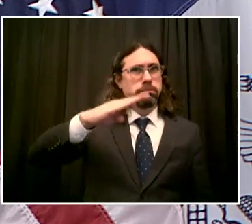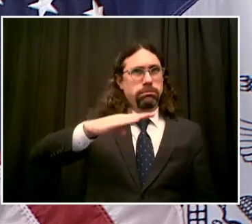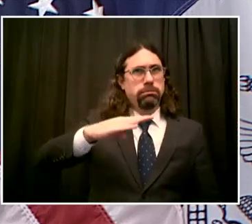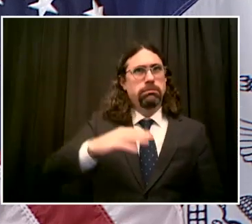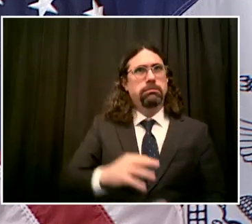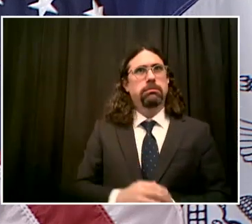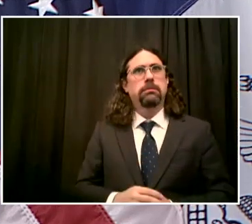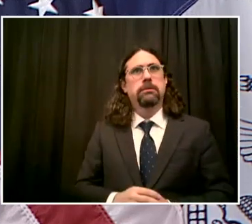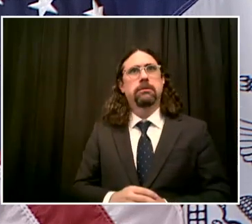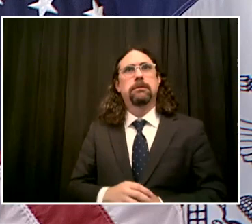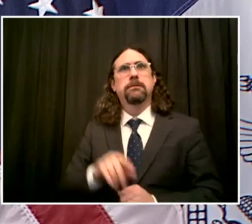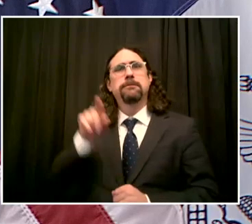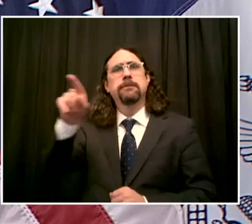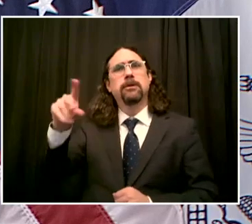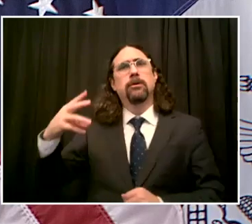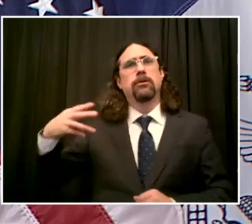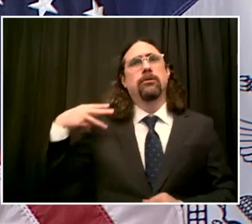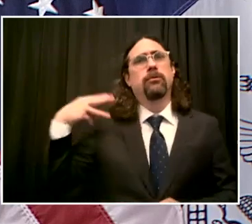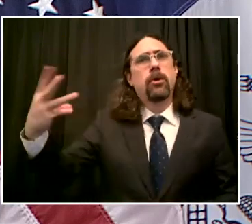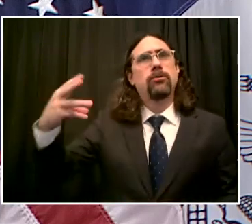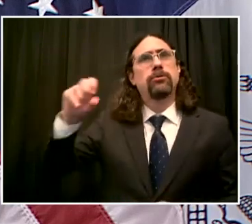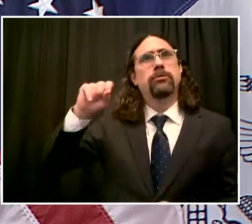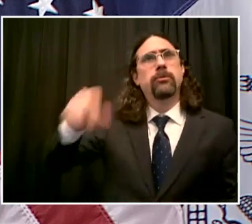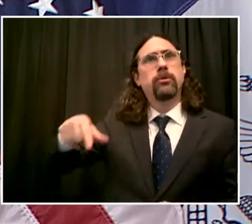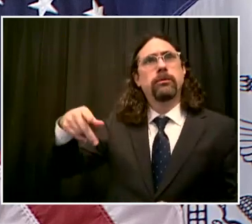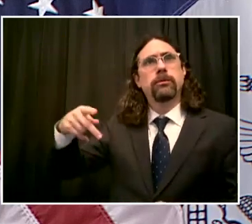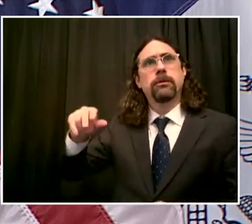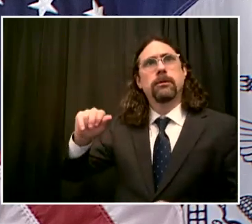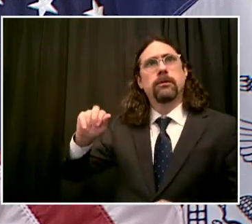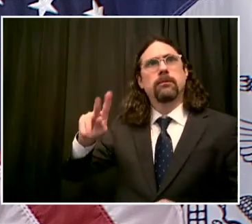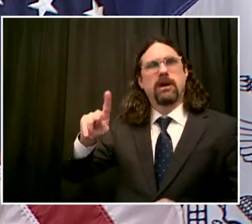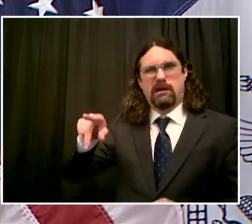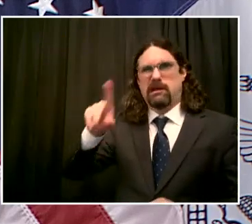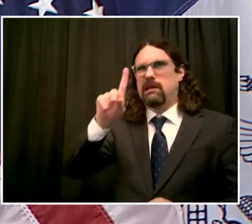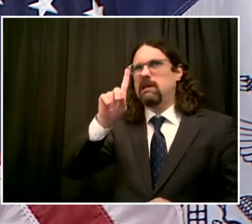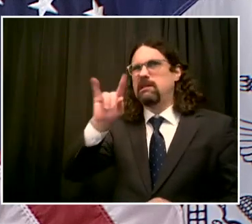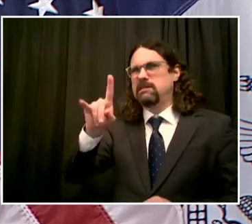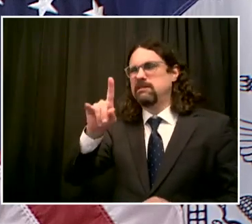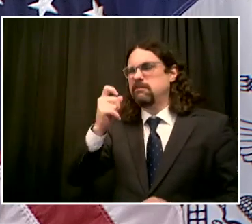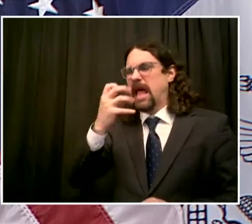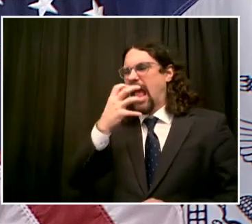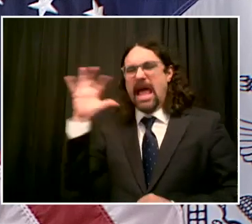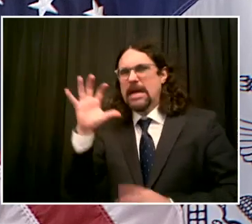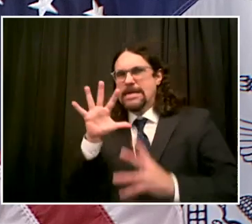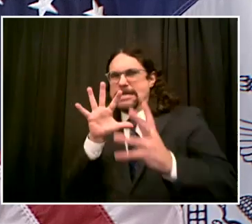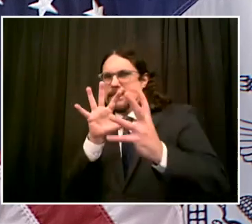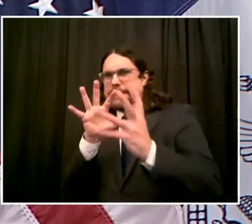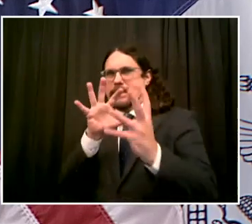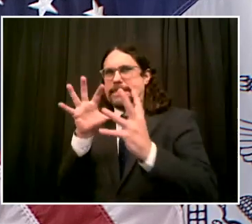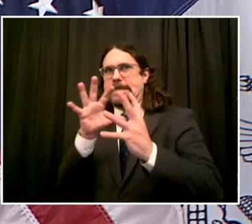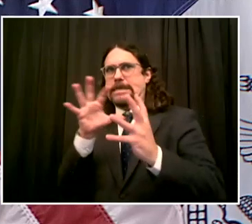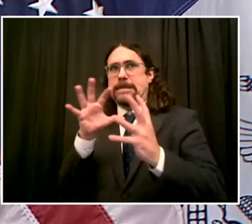PROTEST. IN FACT A VERY POIGNANT MOMENT YESTERDAY. A TENSMOMENTWE SOME THE POLICE AND